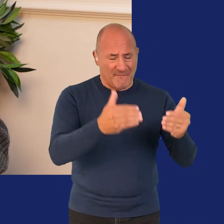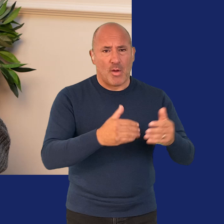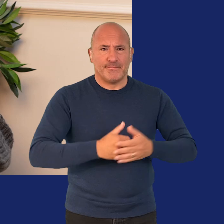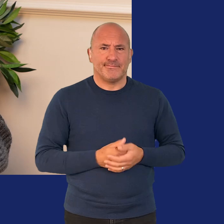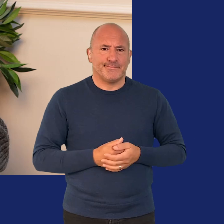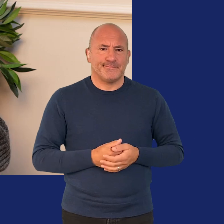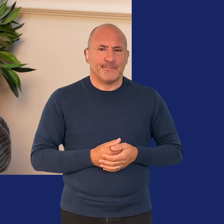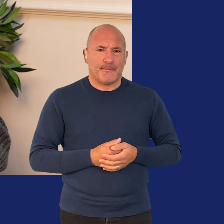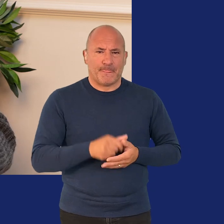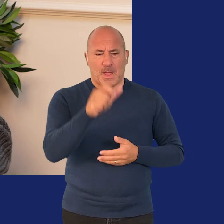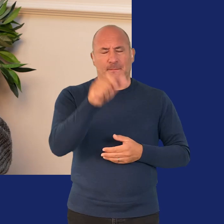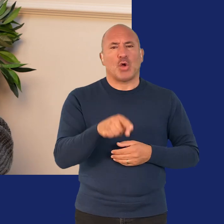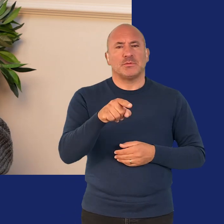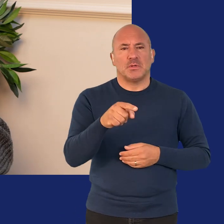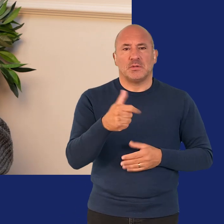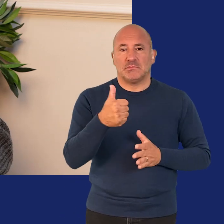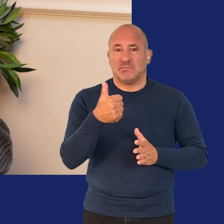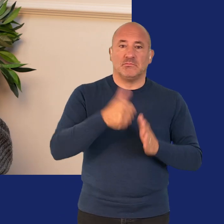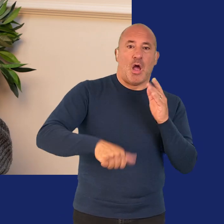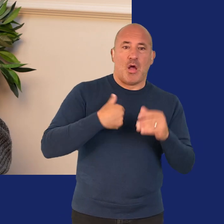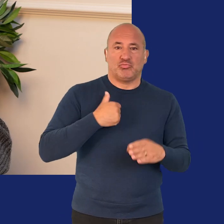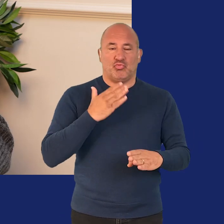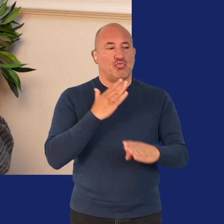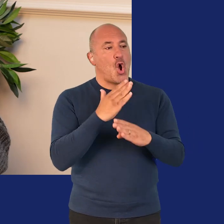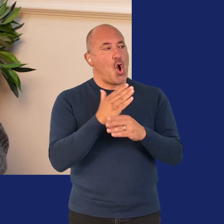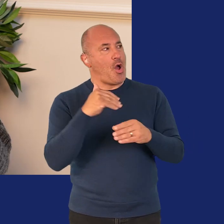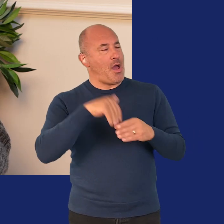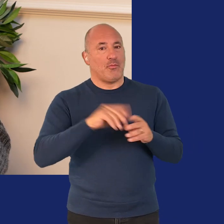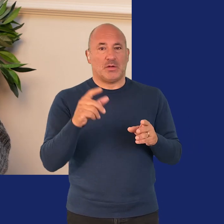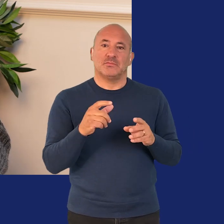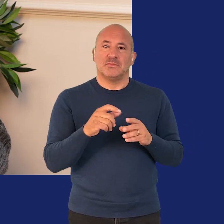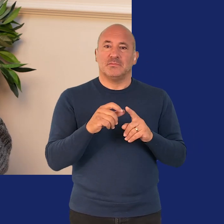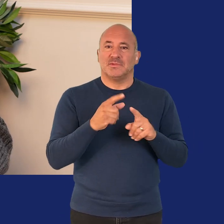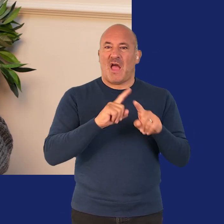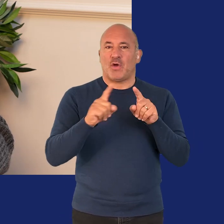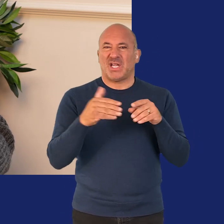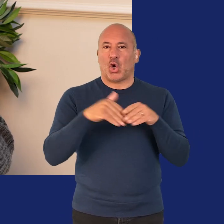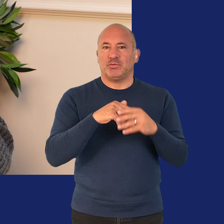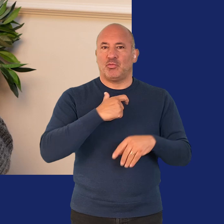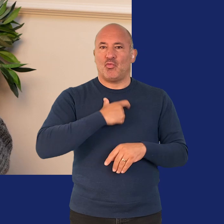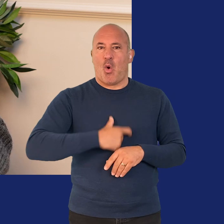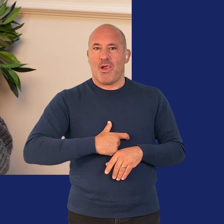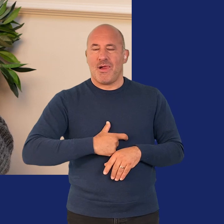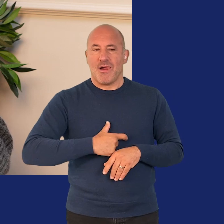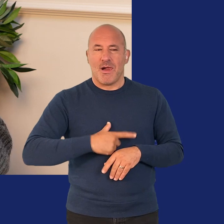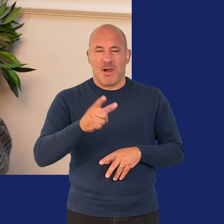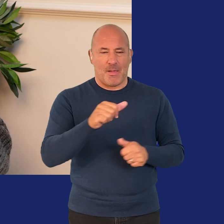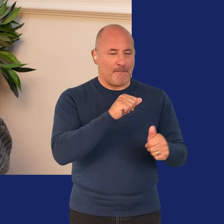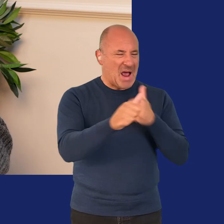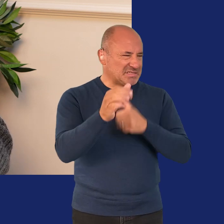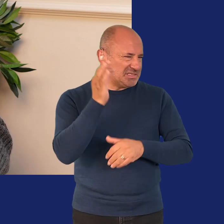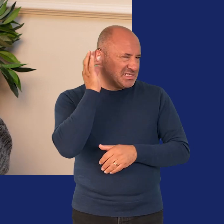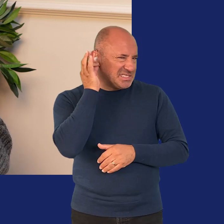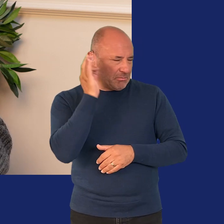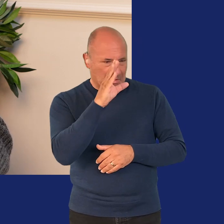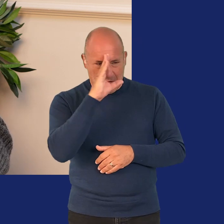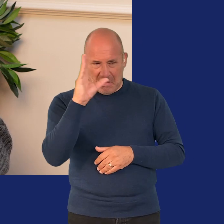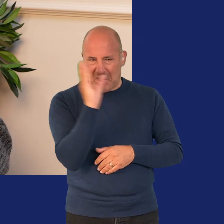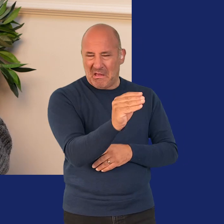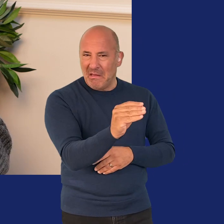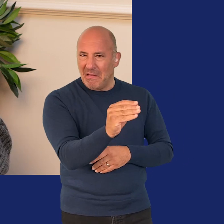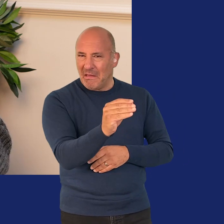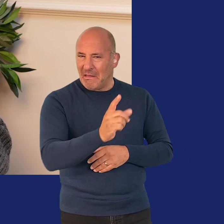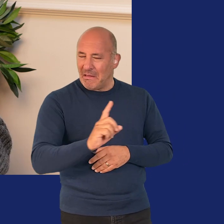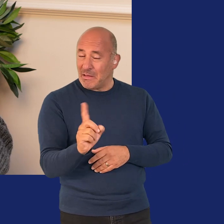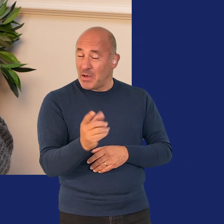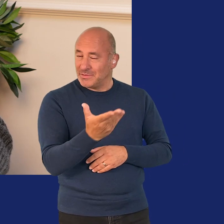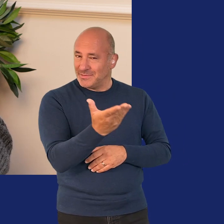like and, um, just, um, moving on, like, um, what's the best tip that you have for